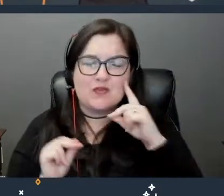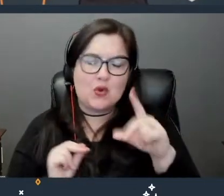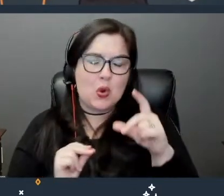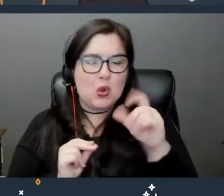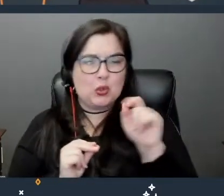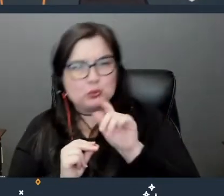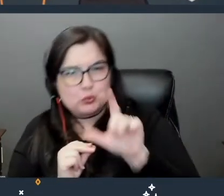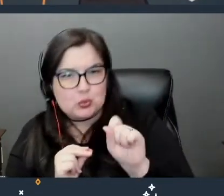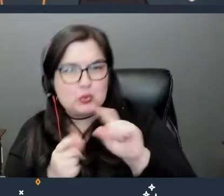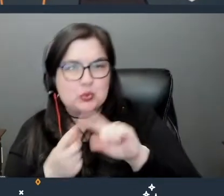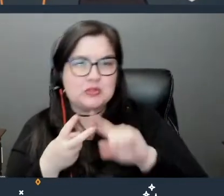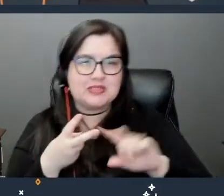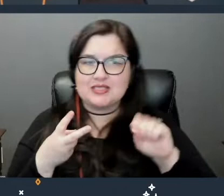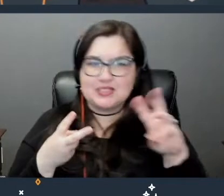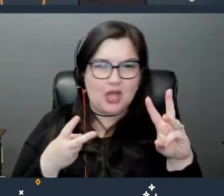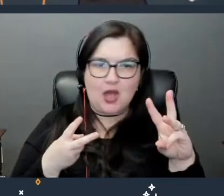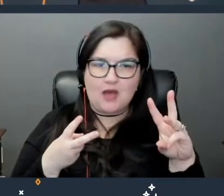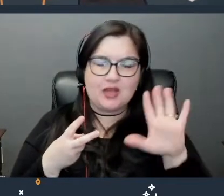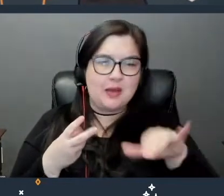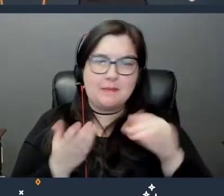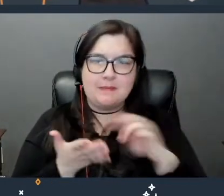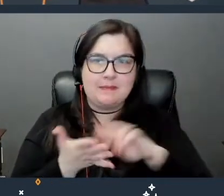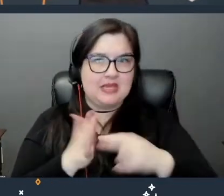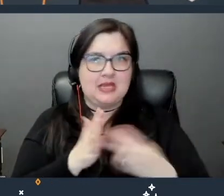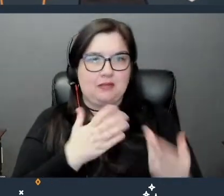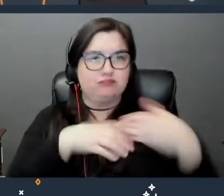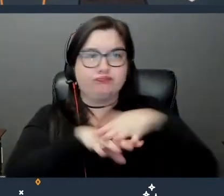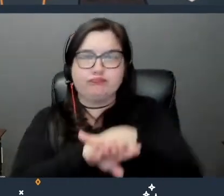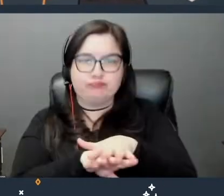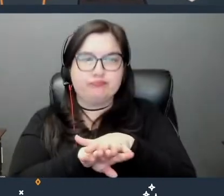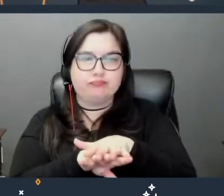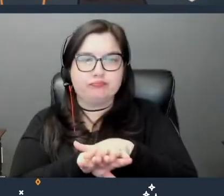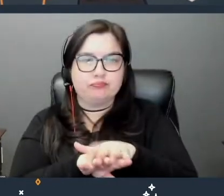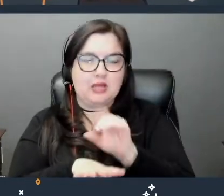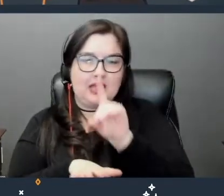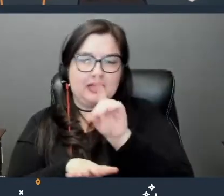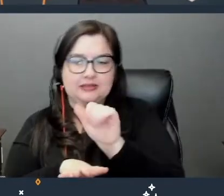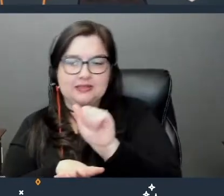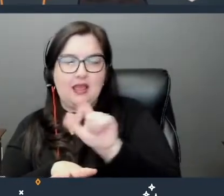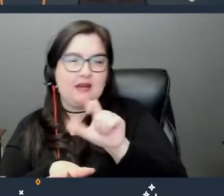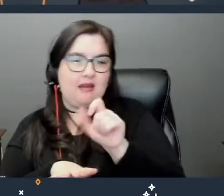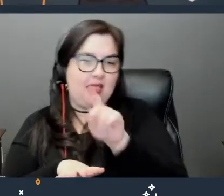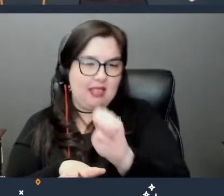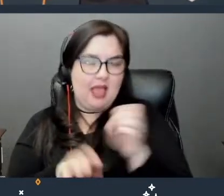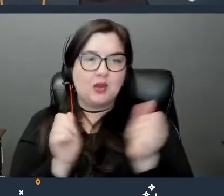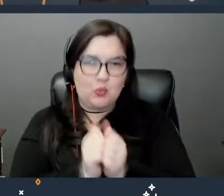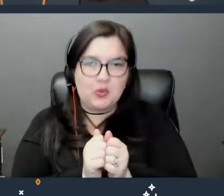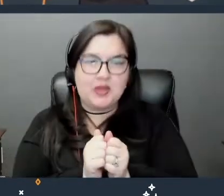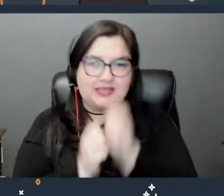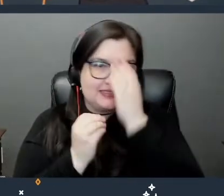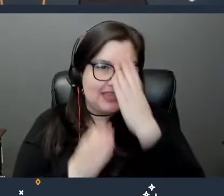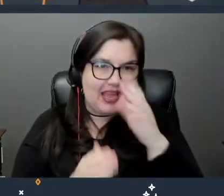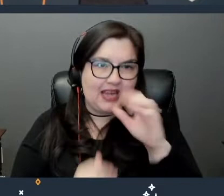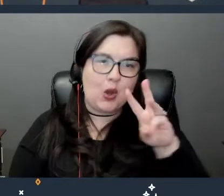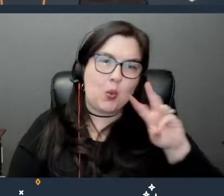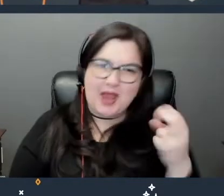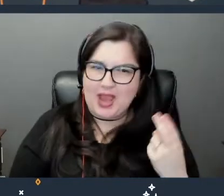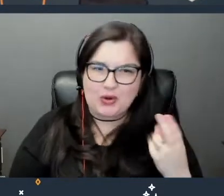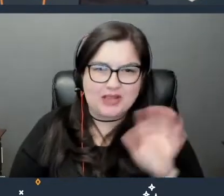It's not simply about integrating a data lake with a data warehouse, but rather, about integrating a data lake, a data warehouse, purpose-built data stores,